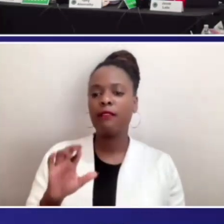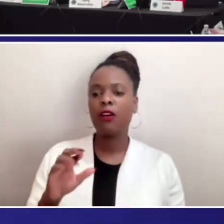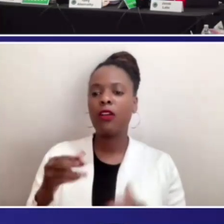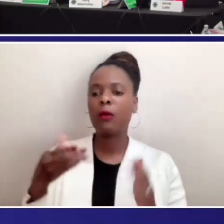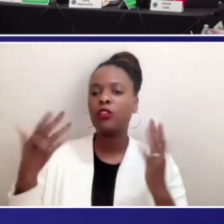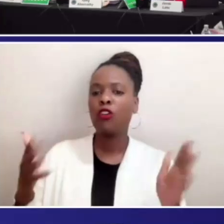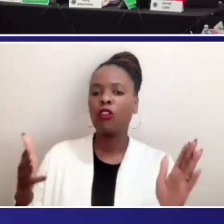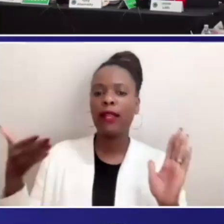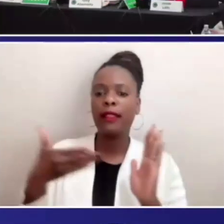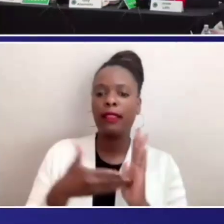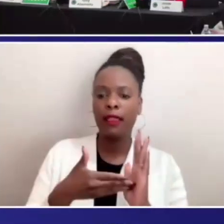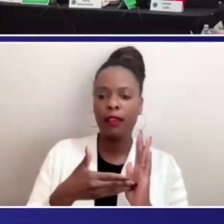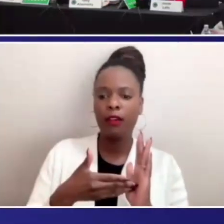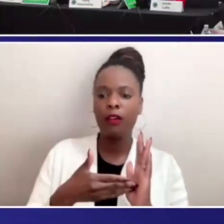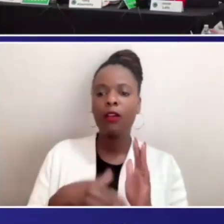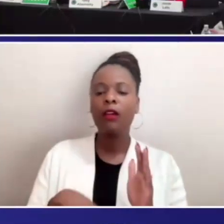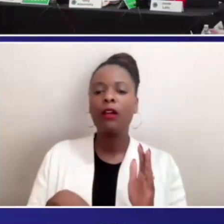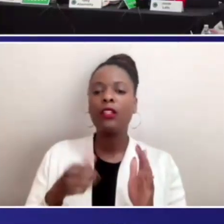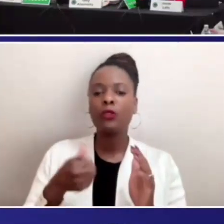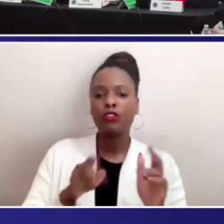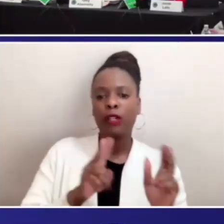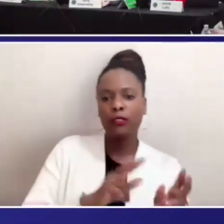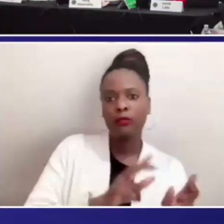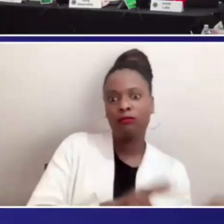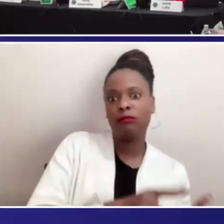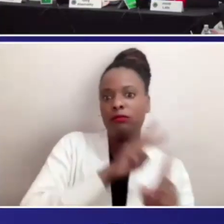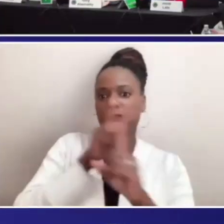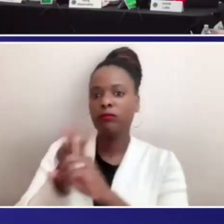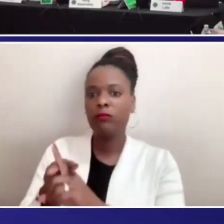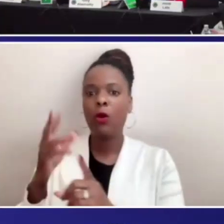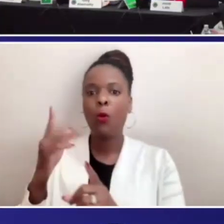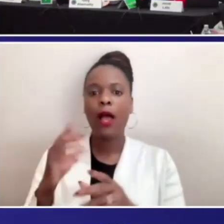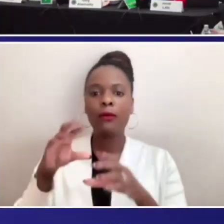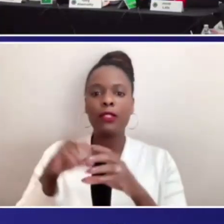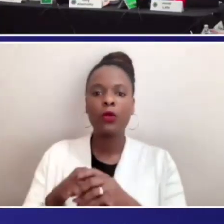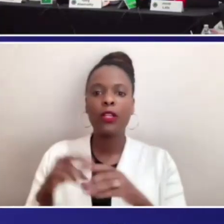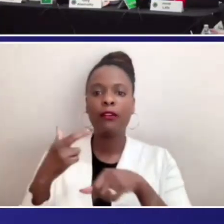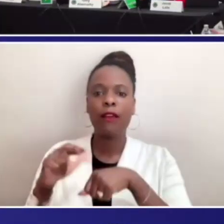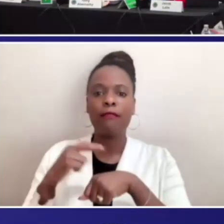within our regs, because that was then incorporated by reference into the statute. We have to determine how that interplays